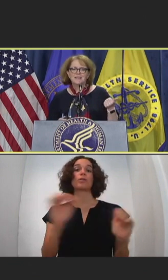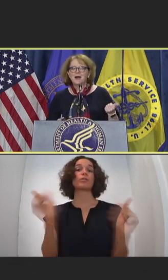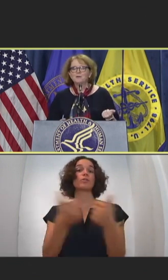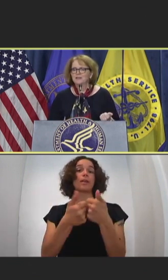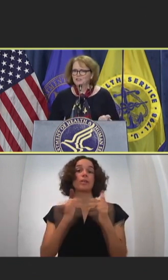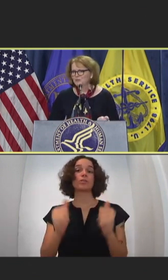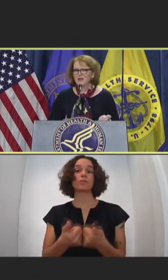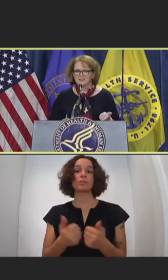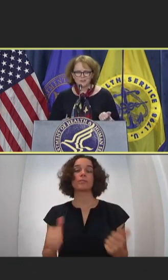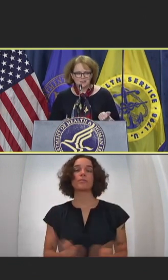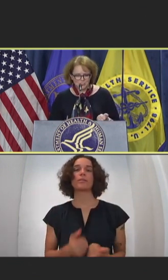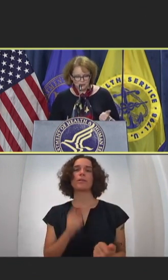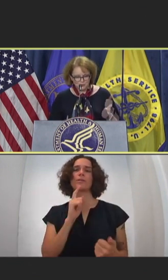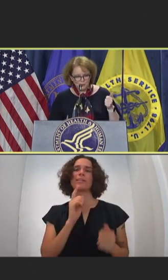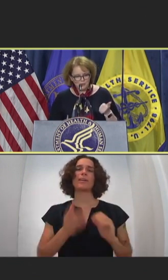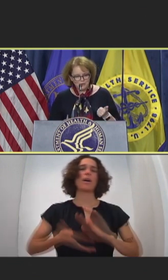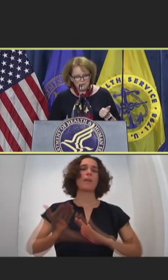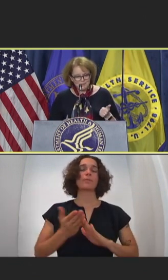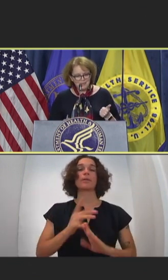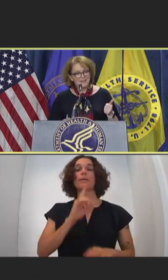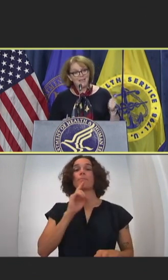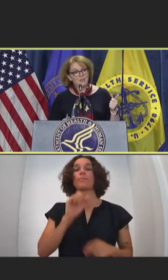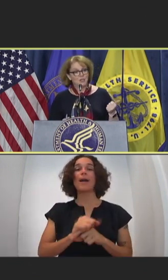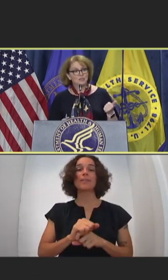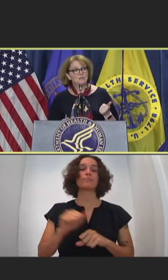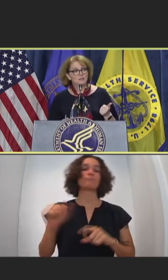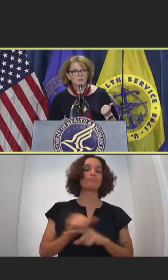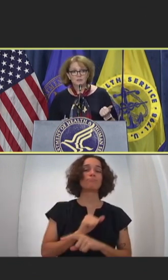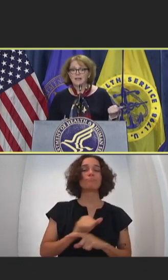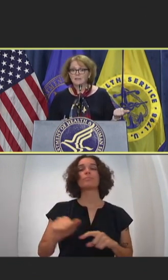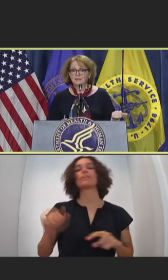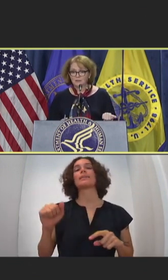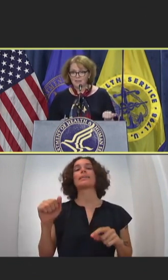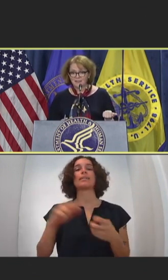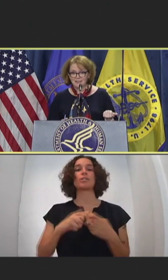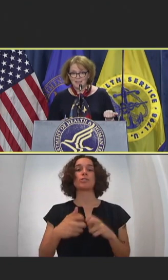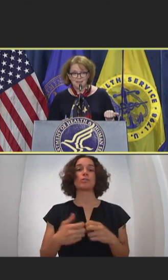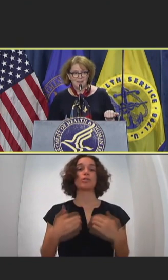operational, practical issues -- one of them is that younger adults likely were vaccinated in